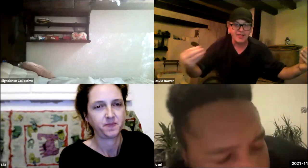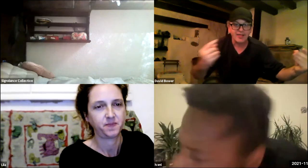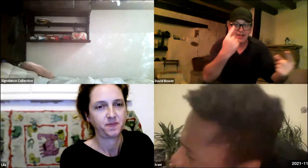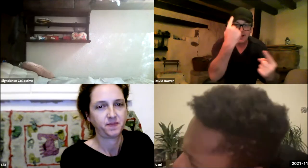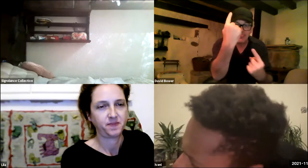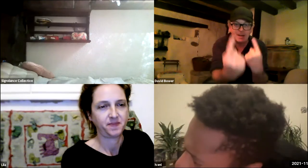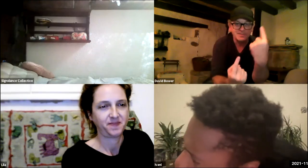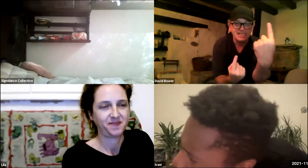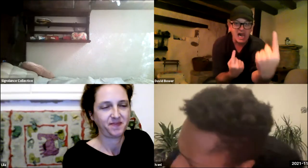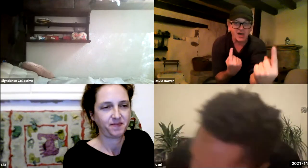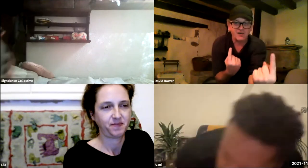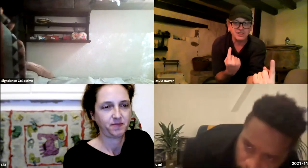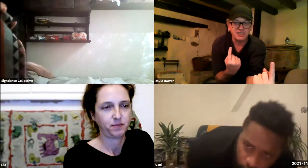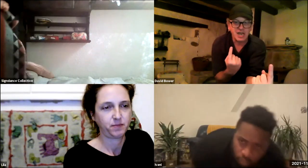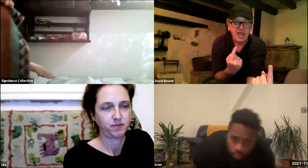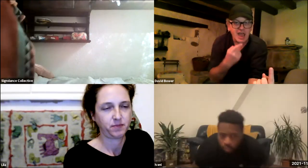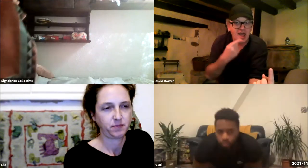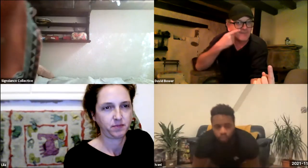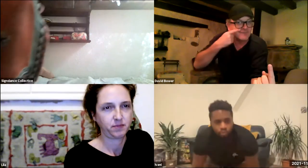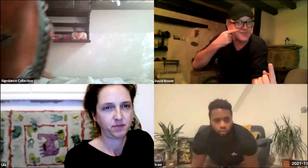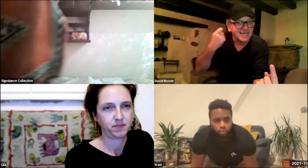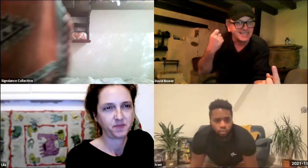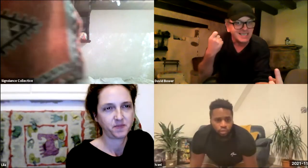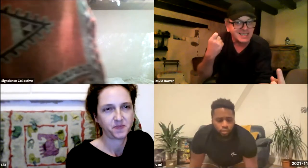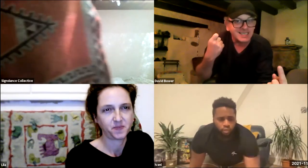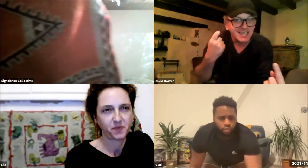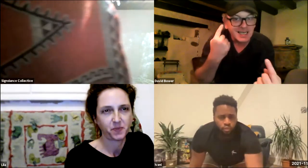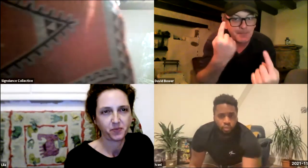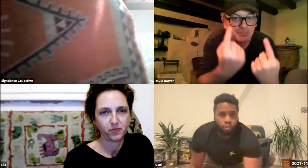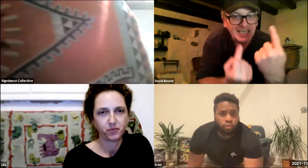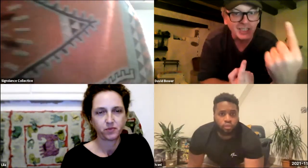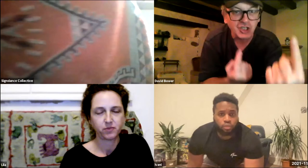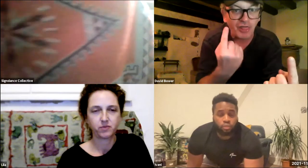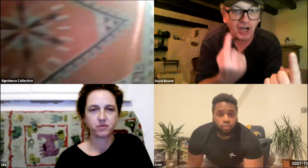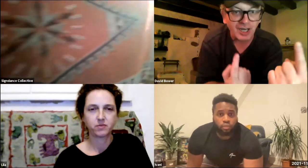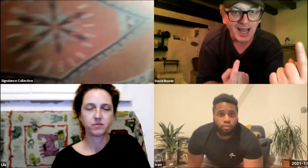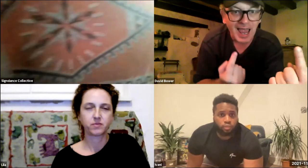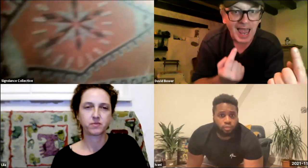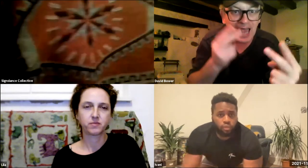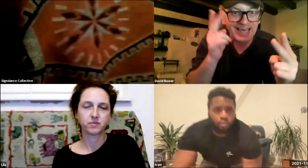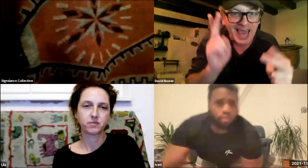Because it is more open, it is